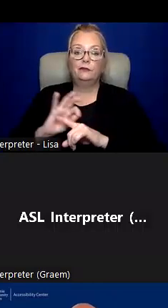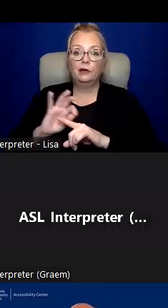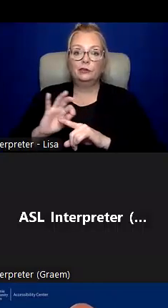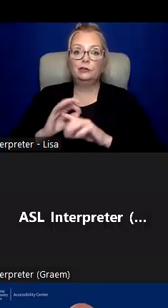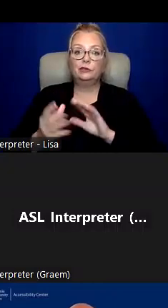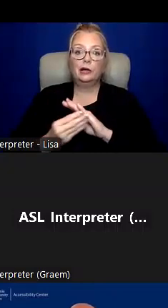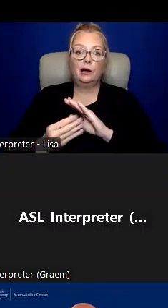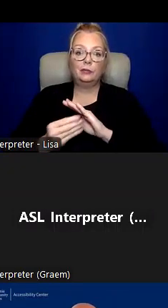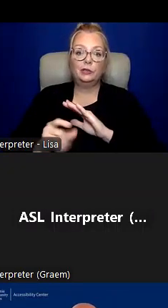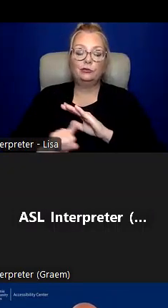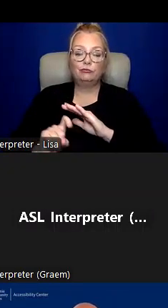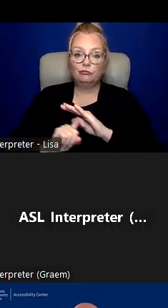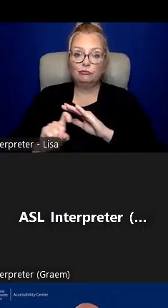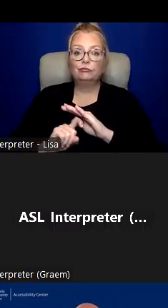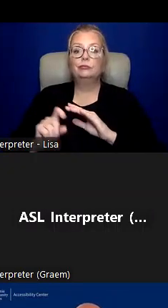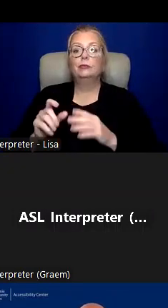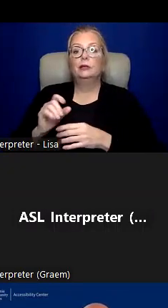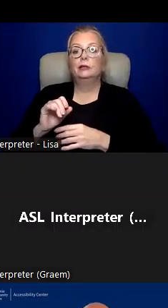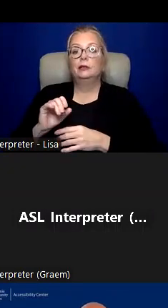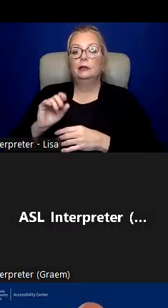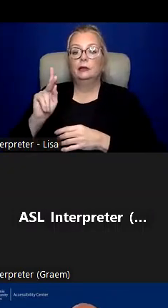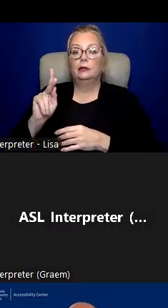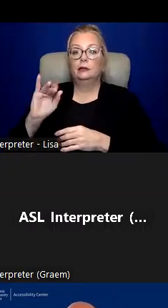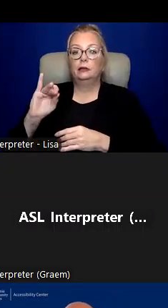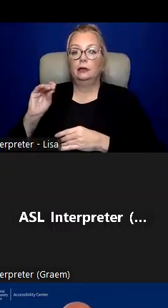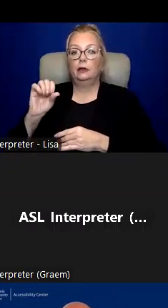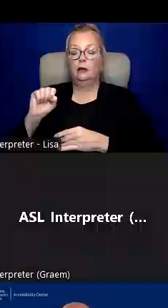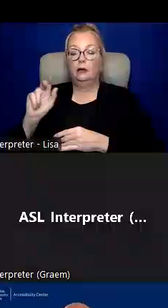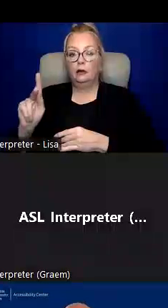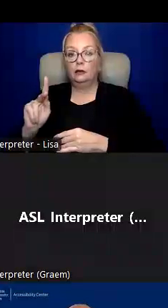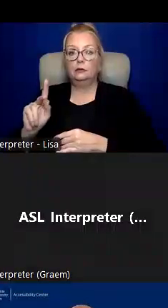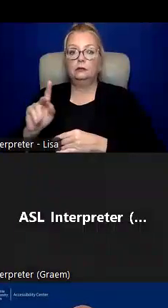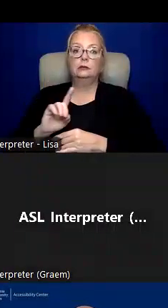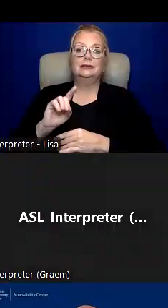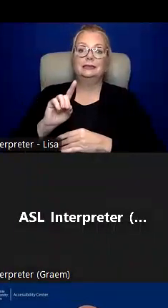to interactive kiosks, and perhaps interactive digital signage.